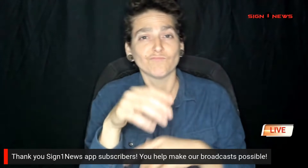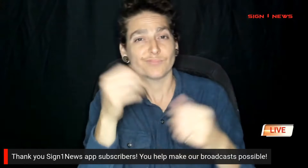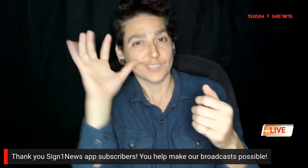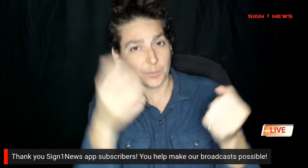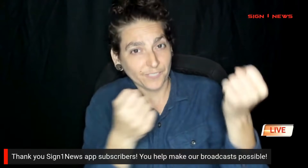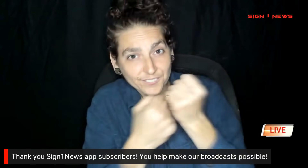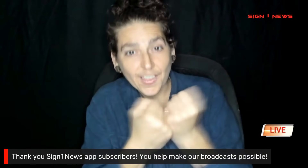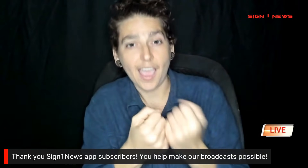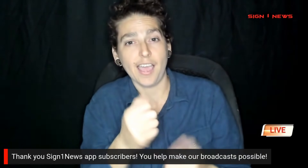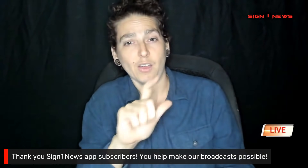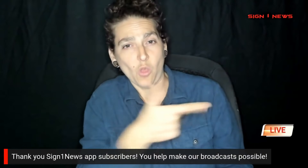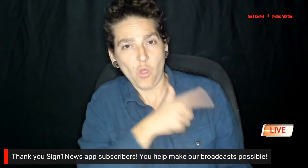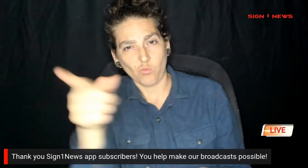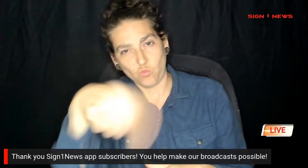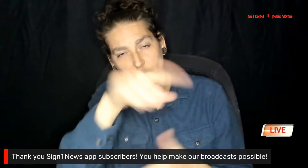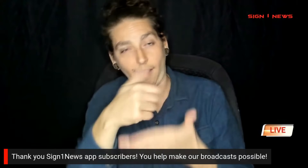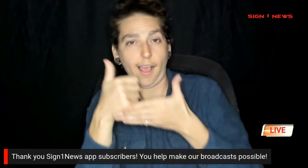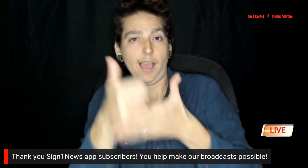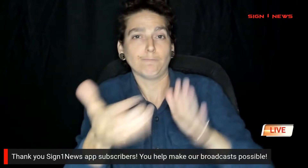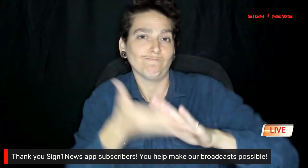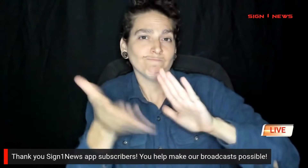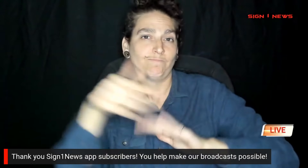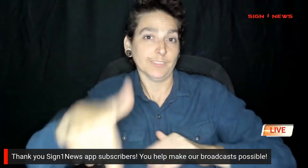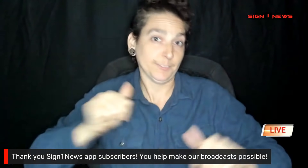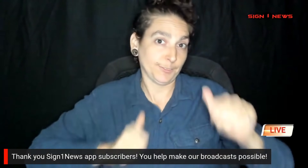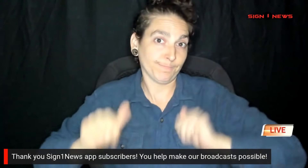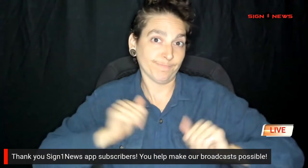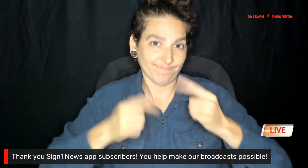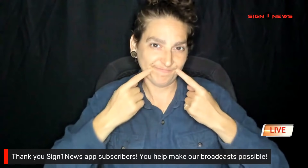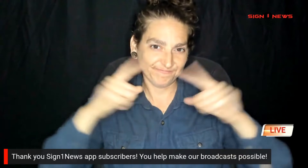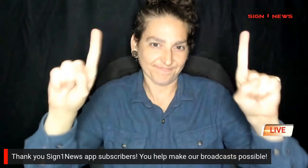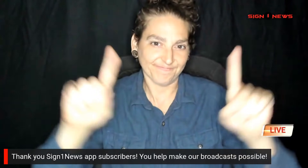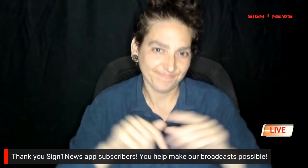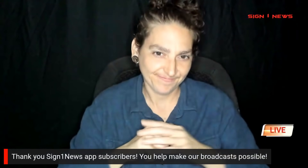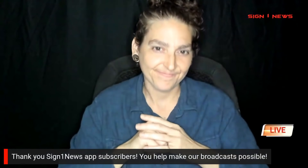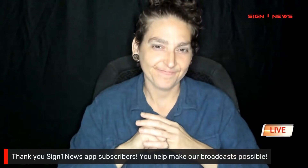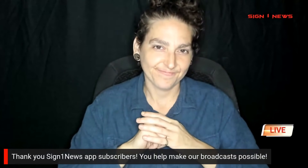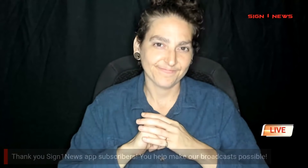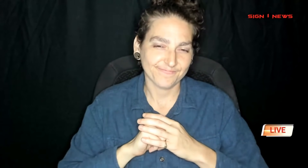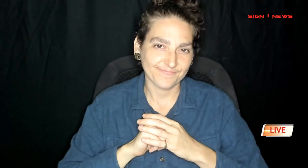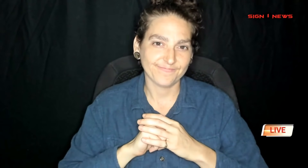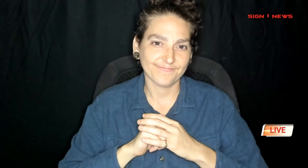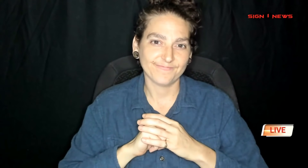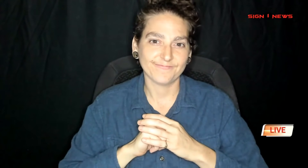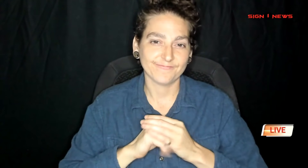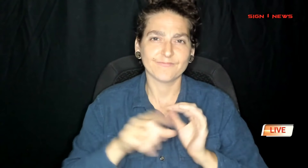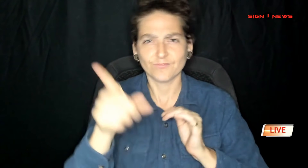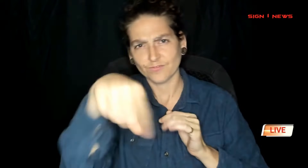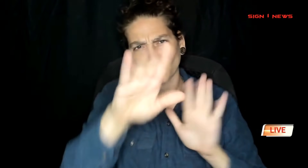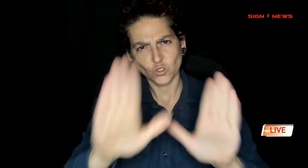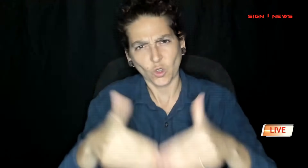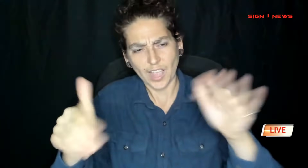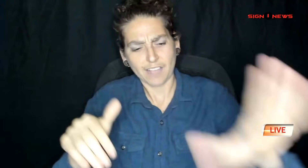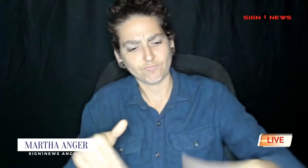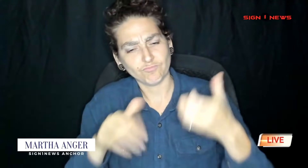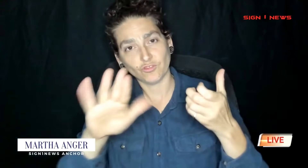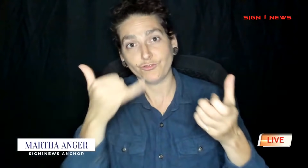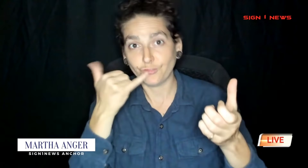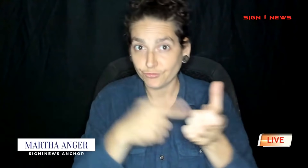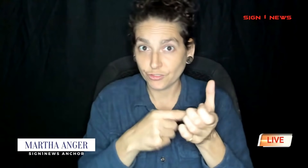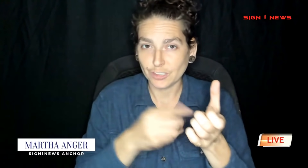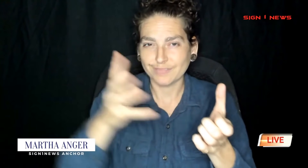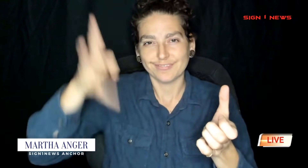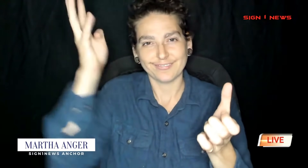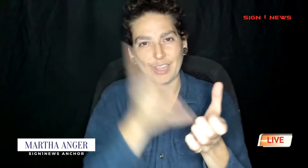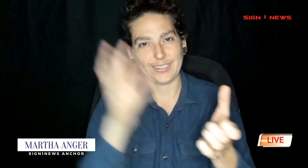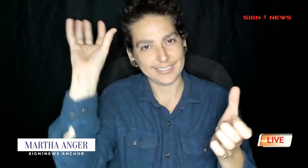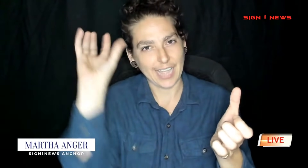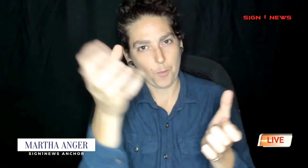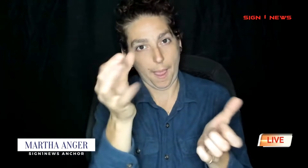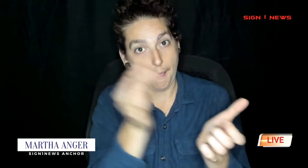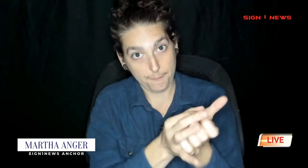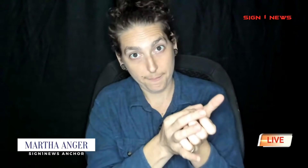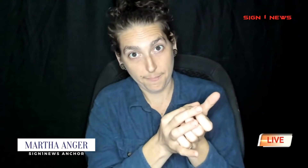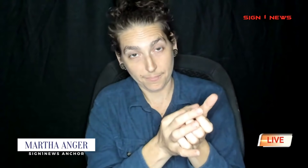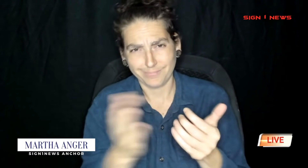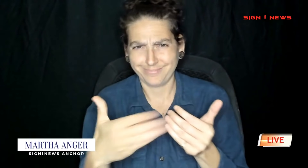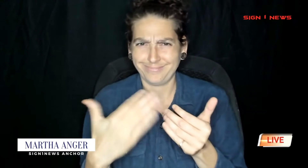you help make this broadcast happen you can download the Sign1News app by heading to the